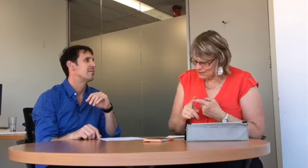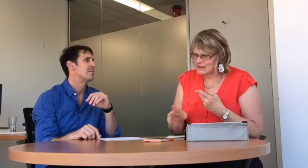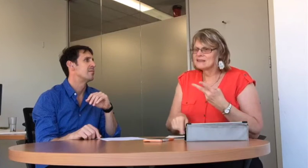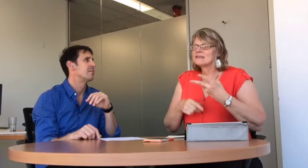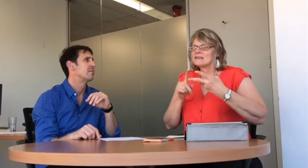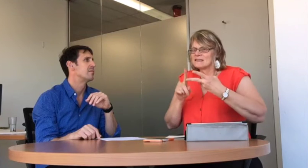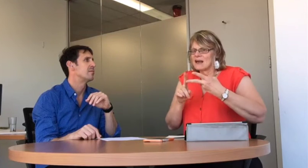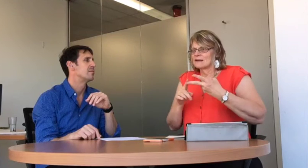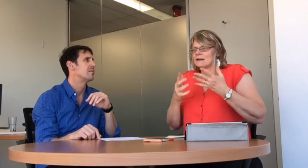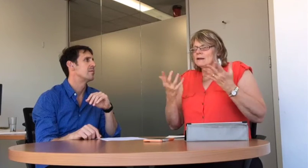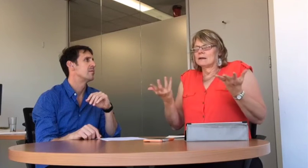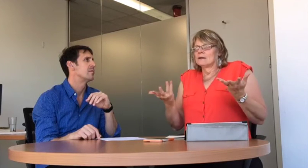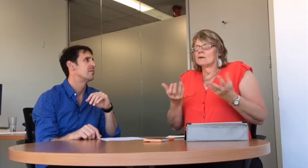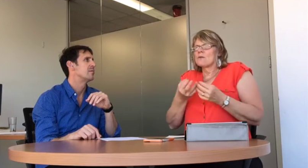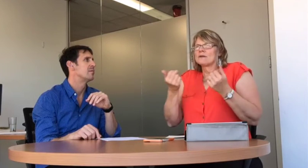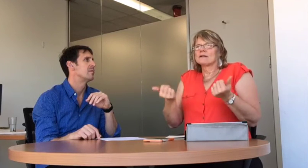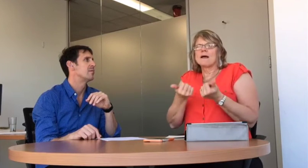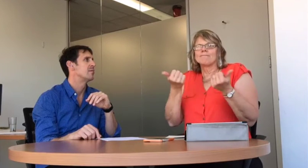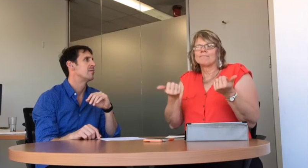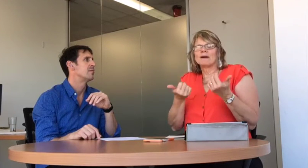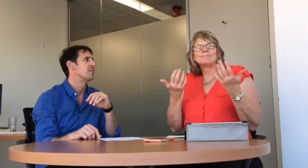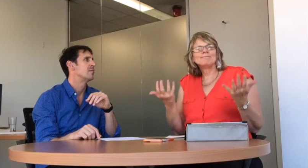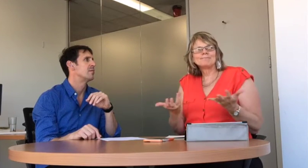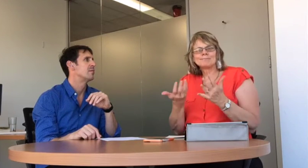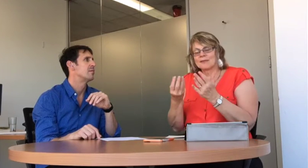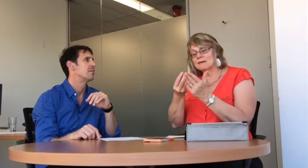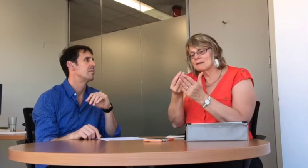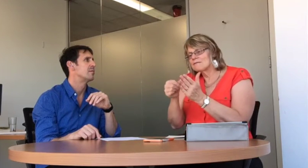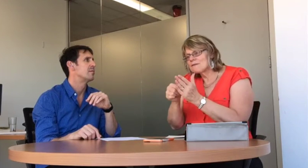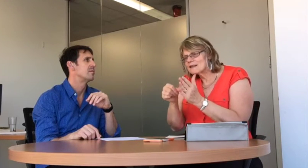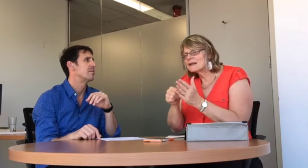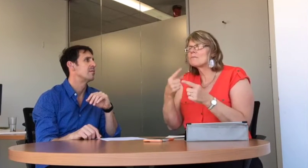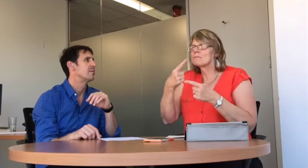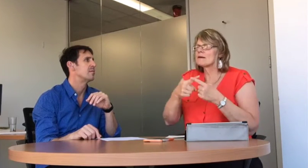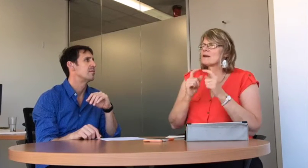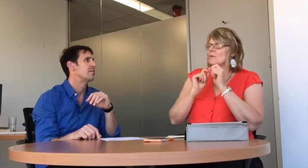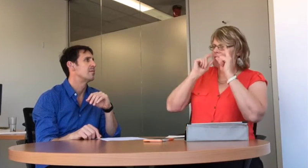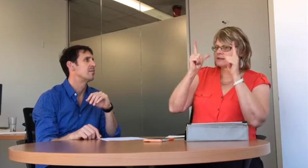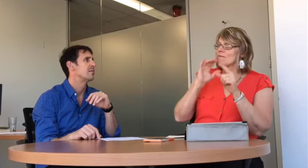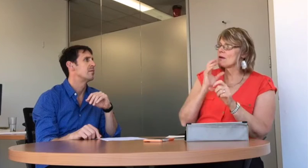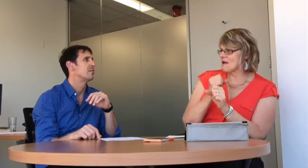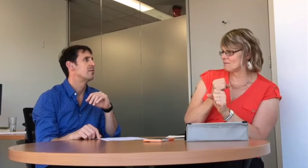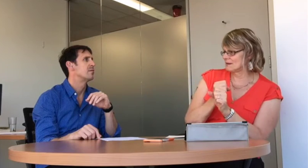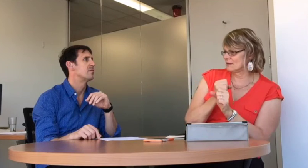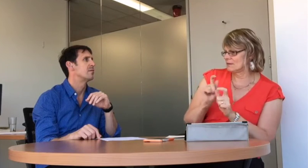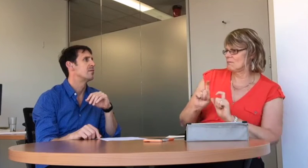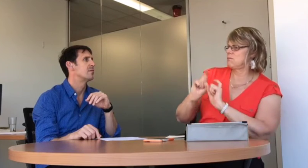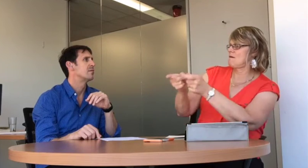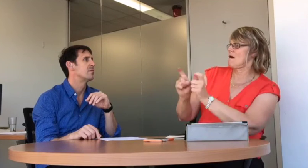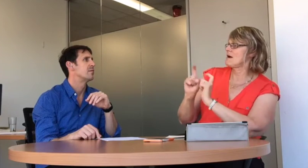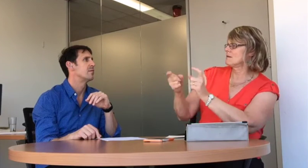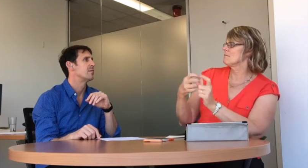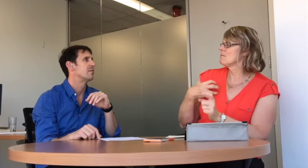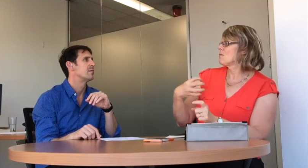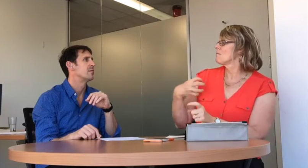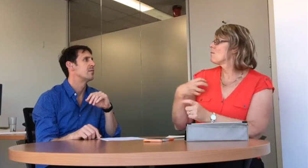Each individual needs two interpreters, which is expensive. There certainly isn't enough awareness and funding